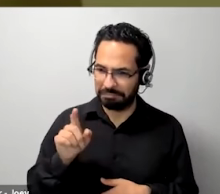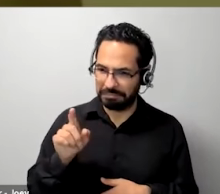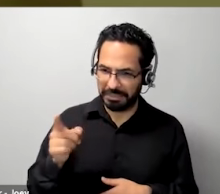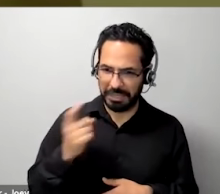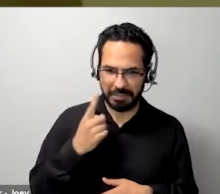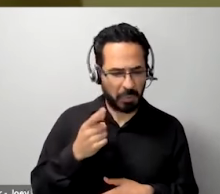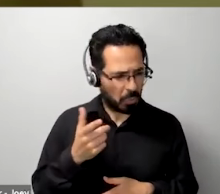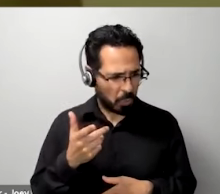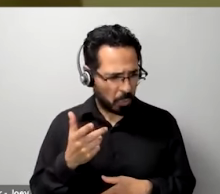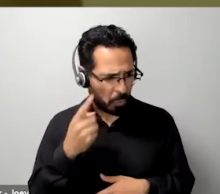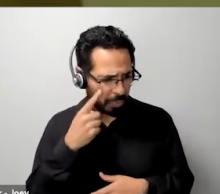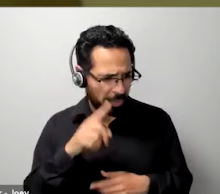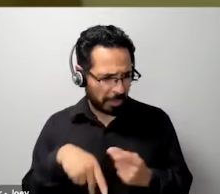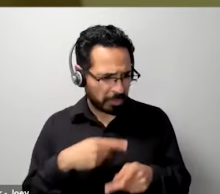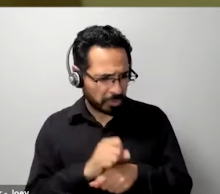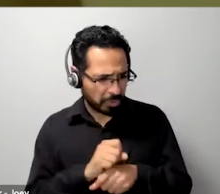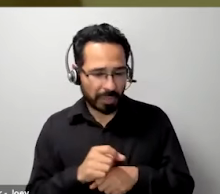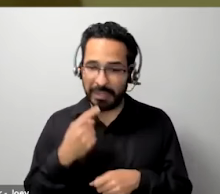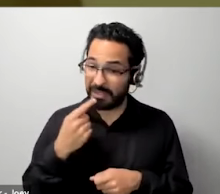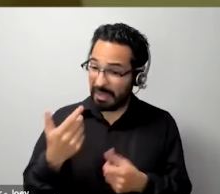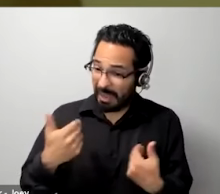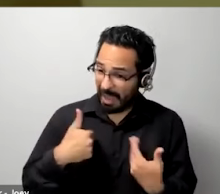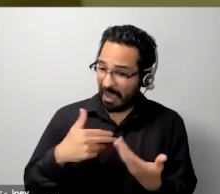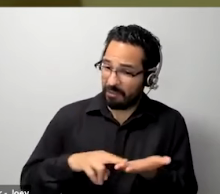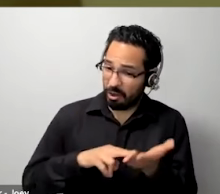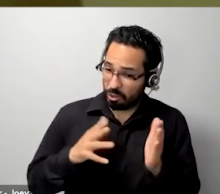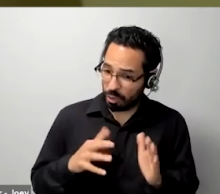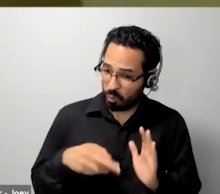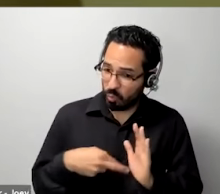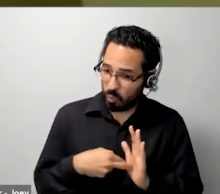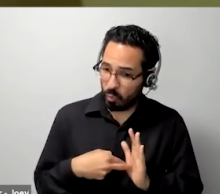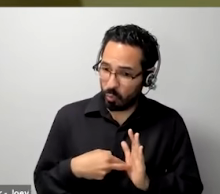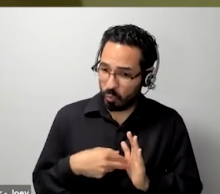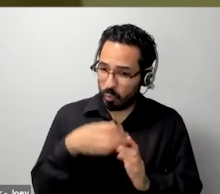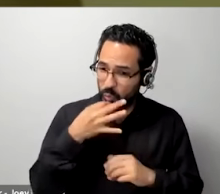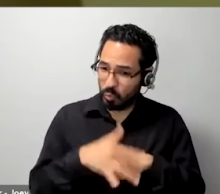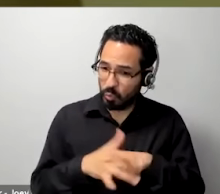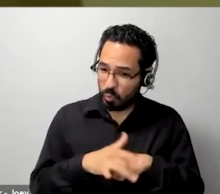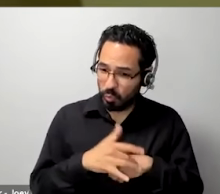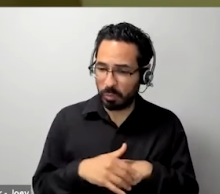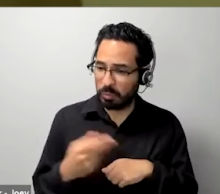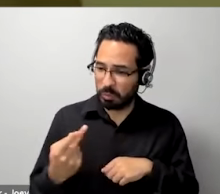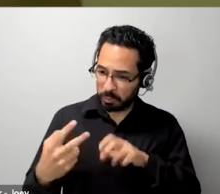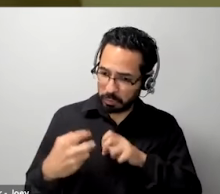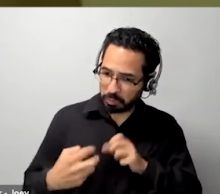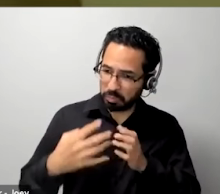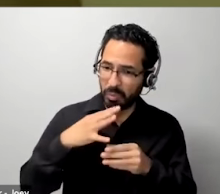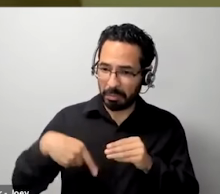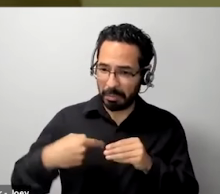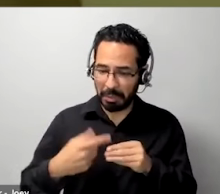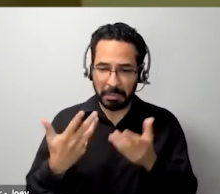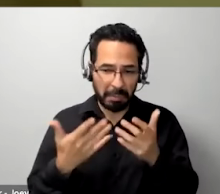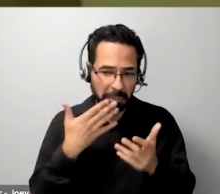I said, "I do have a contractor role that opening up." I said, "You know, let's talk about this. Maybe this could be a good fit."